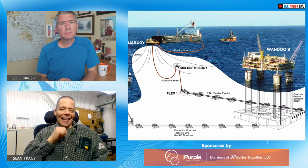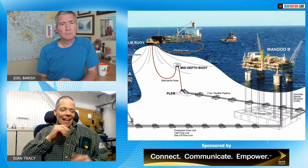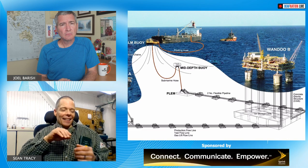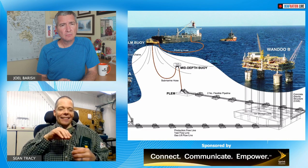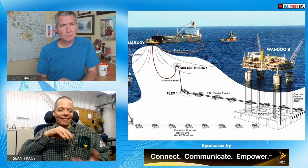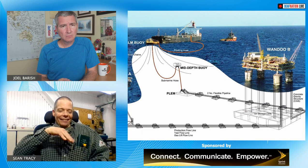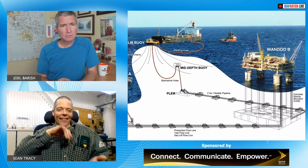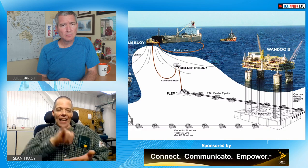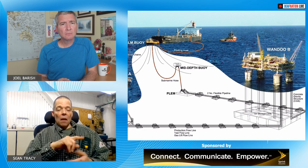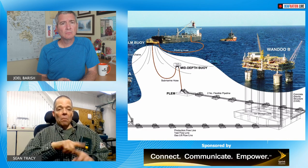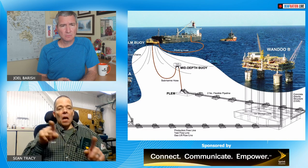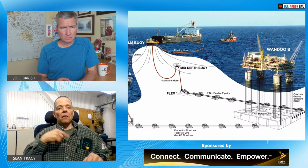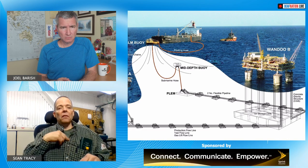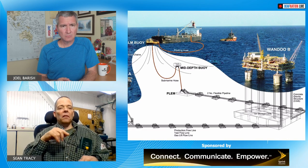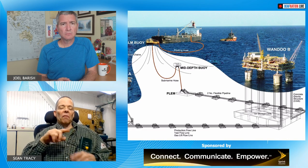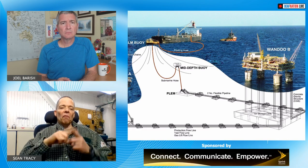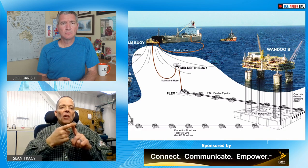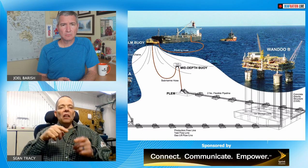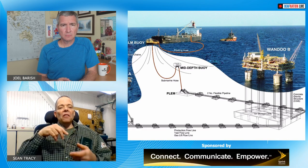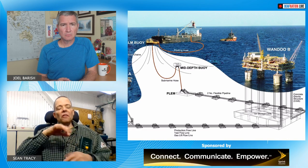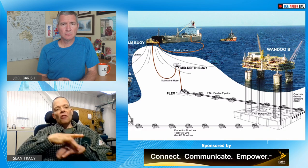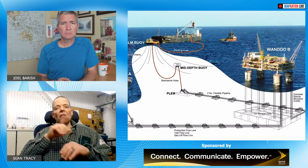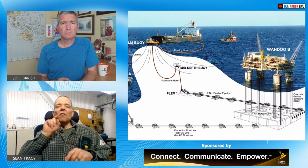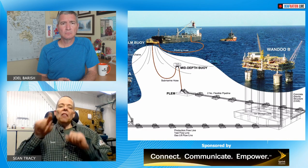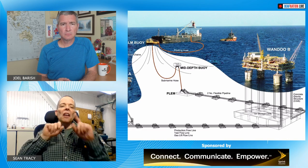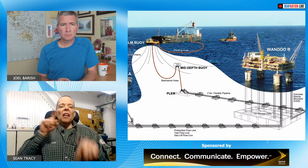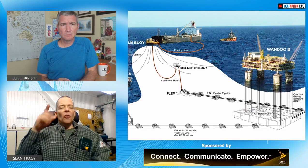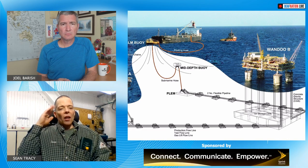not part of my job. But I do have friends who work as geographers and